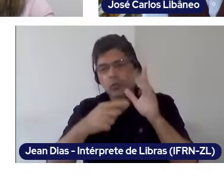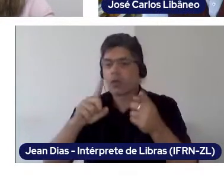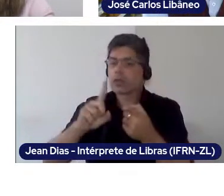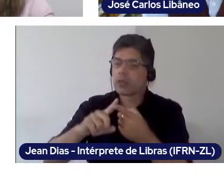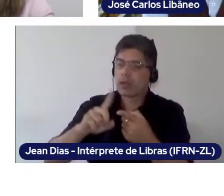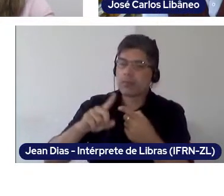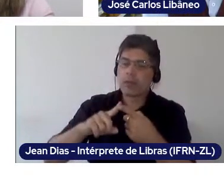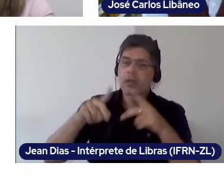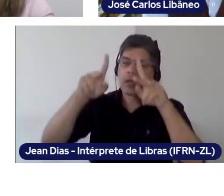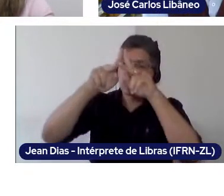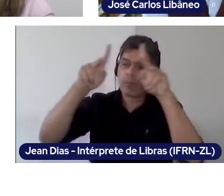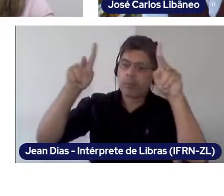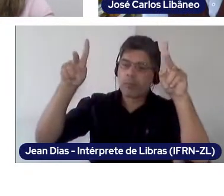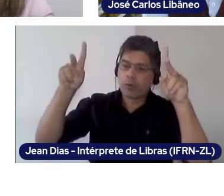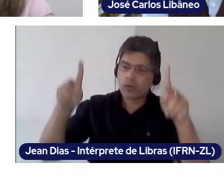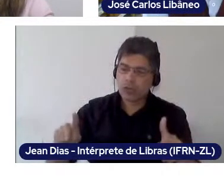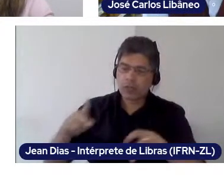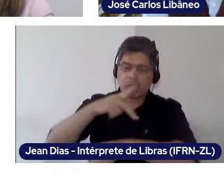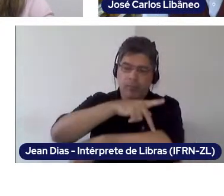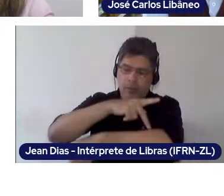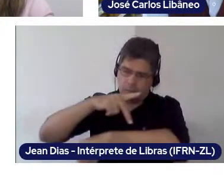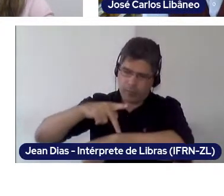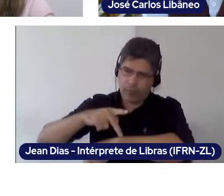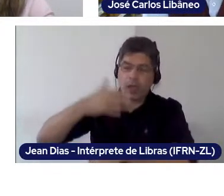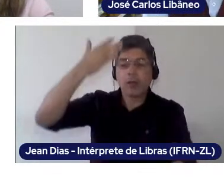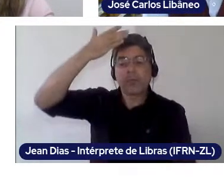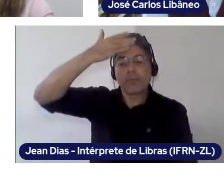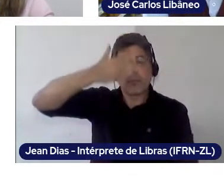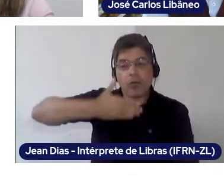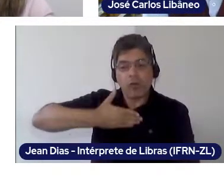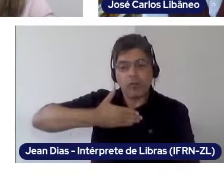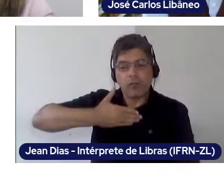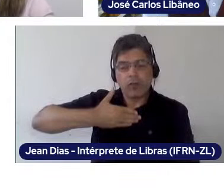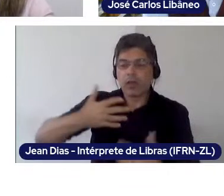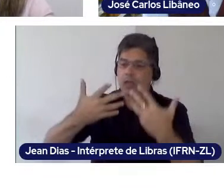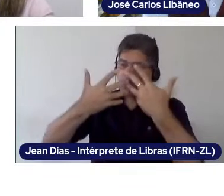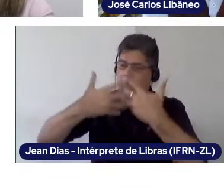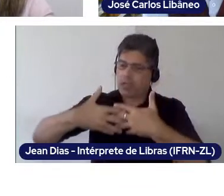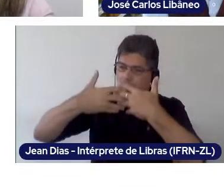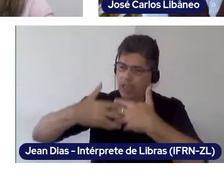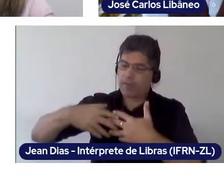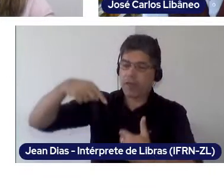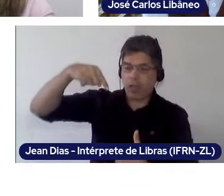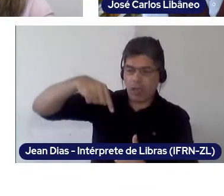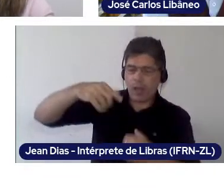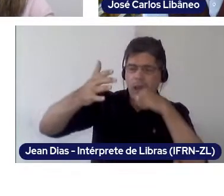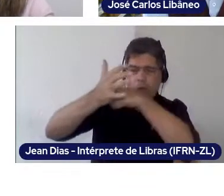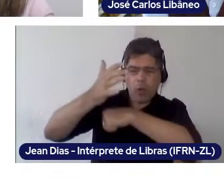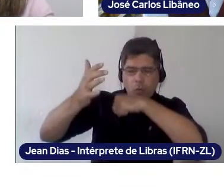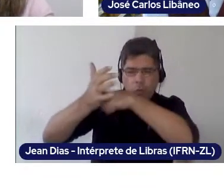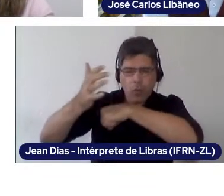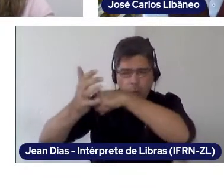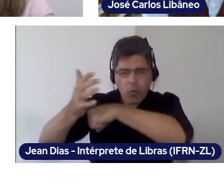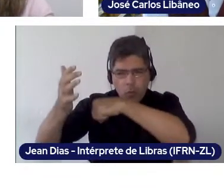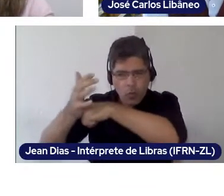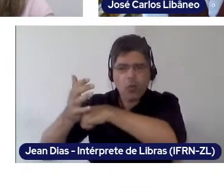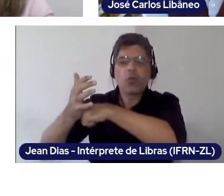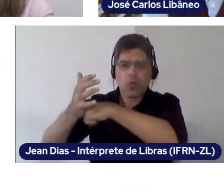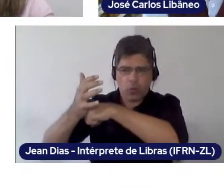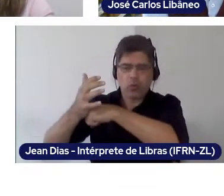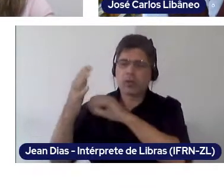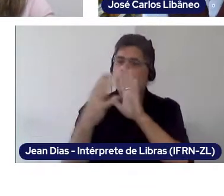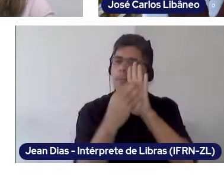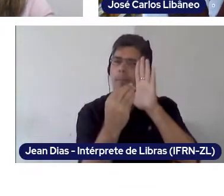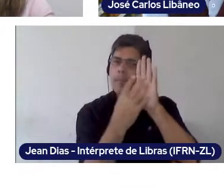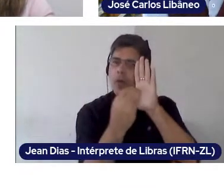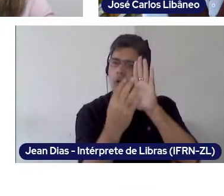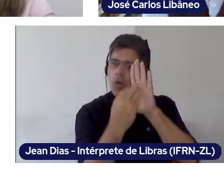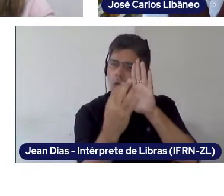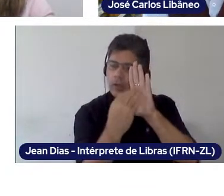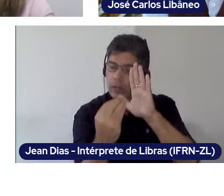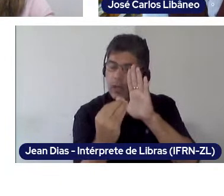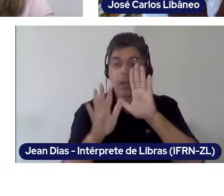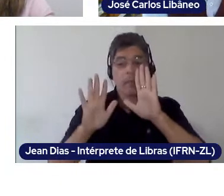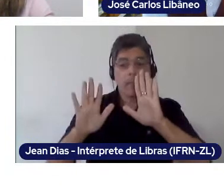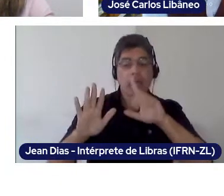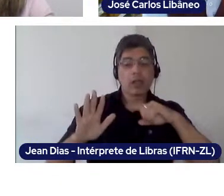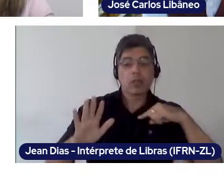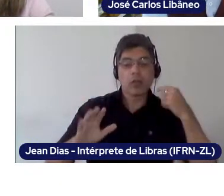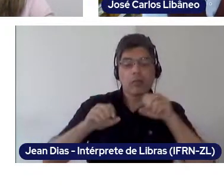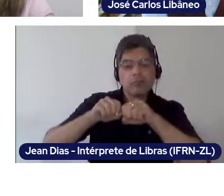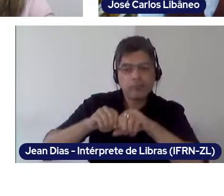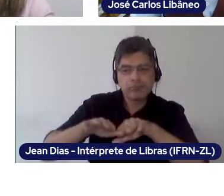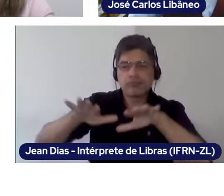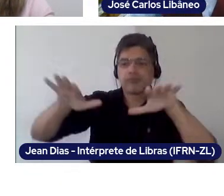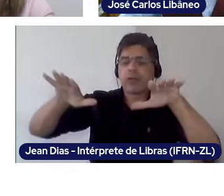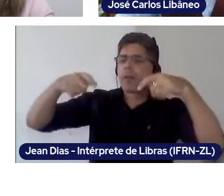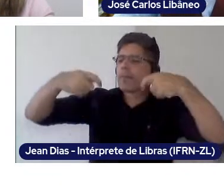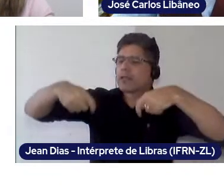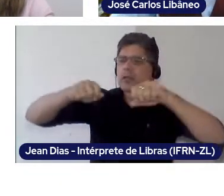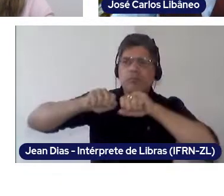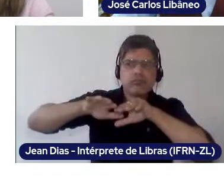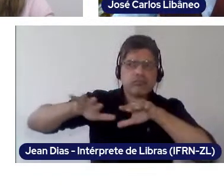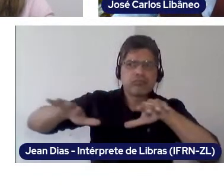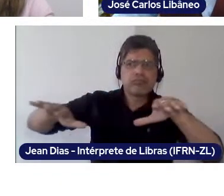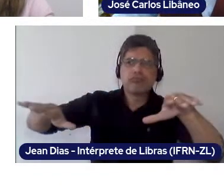IFRN itself is one example: your fight is very representative of that. But we need to universalize this fight and make it overcome all the possible spaces in our country.